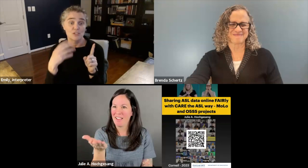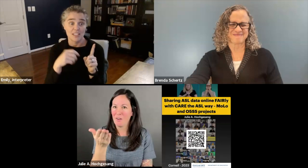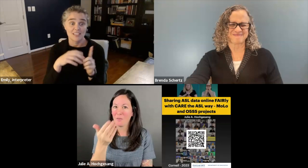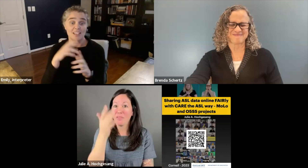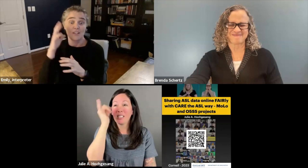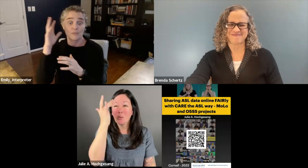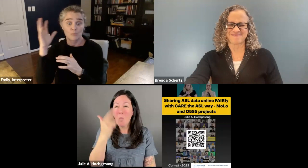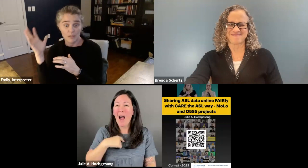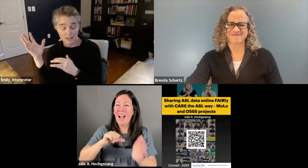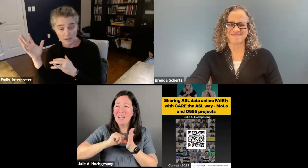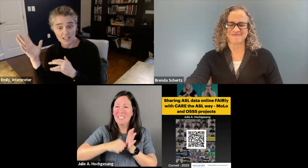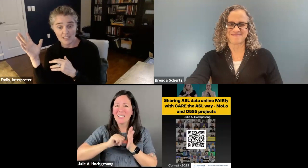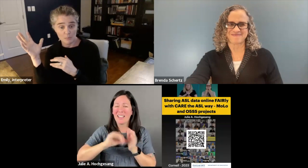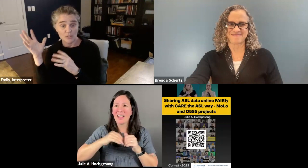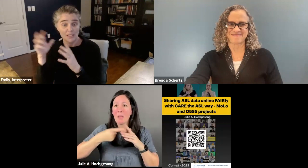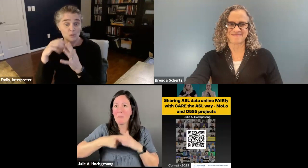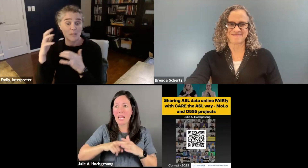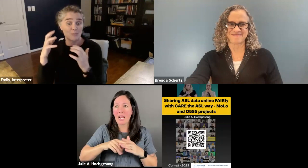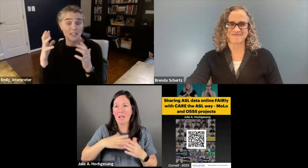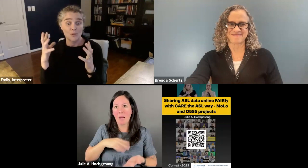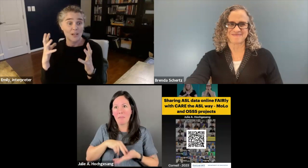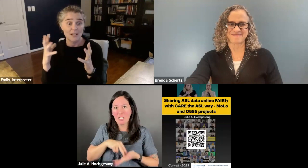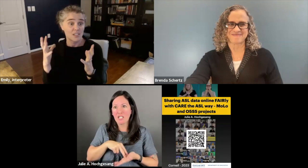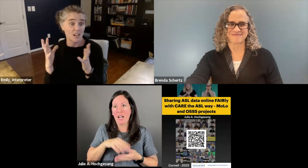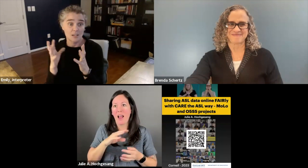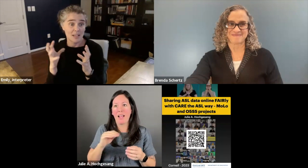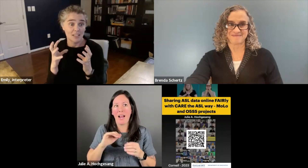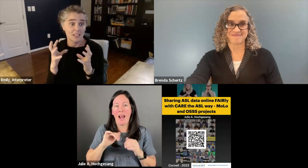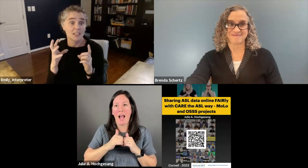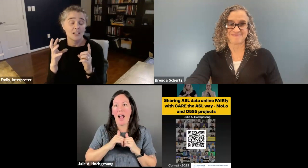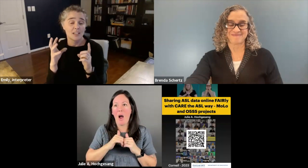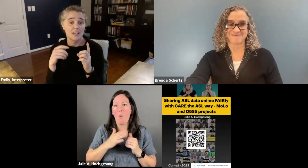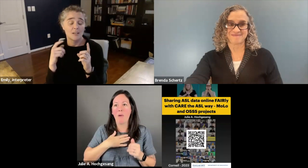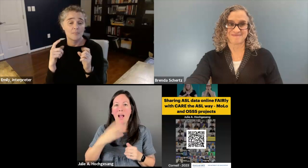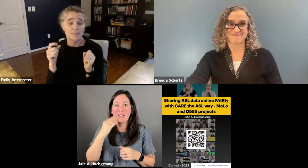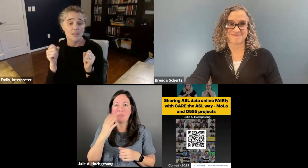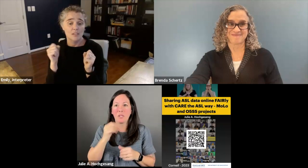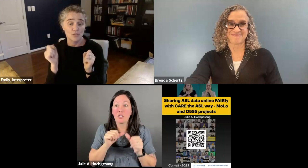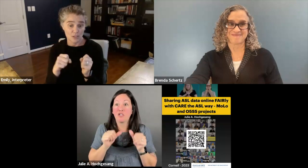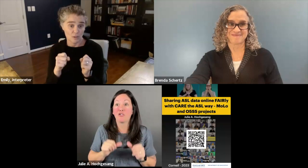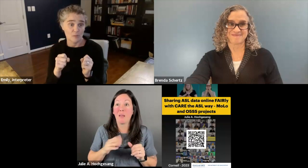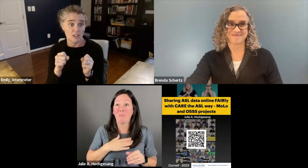of ASL than spoken language because we don't have this automatic um